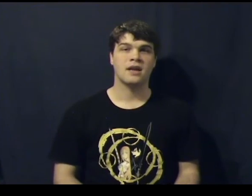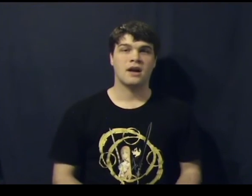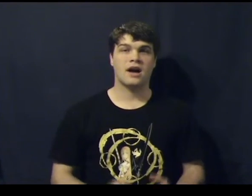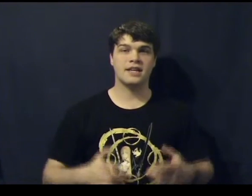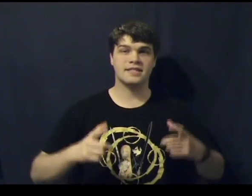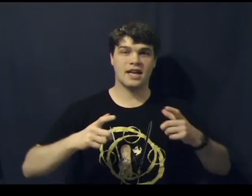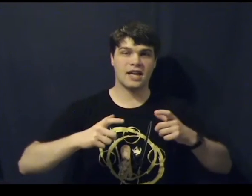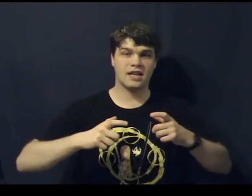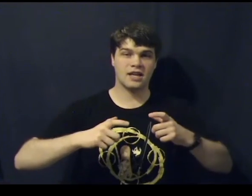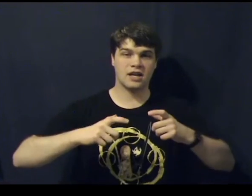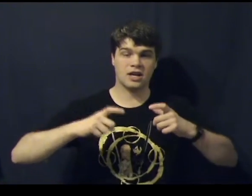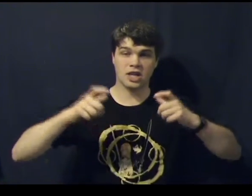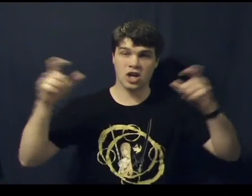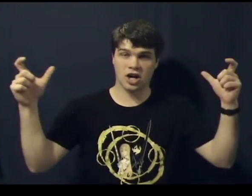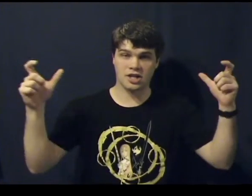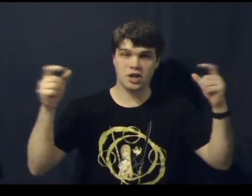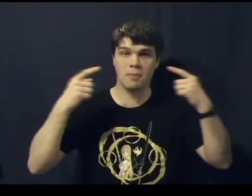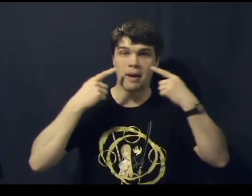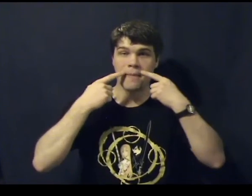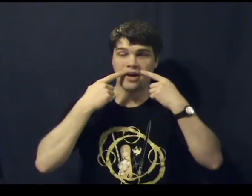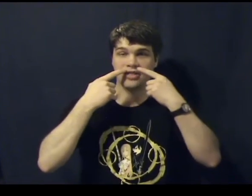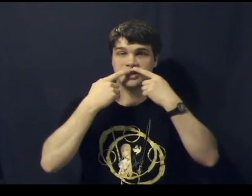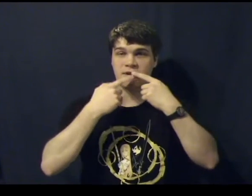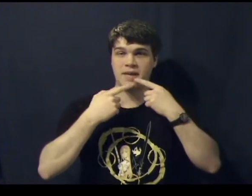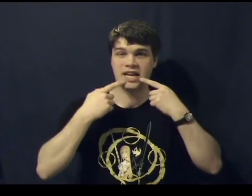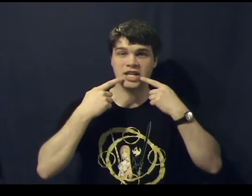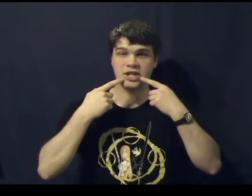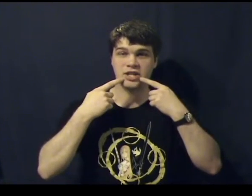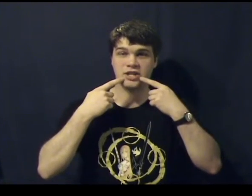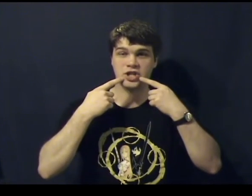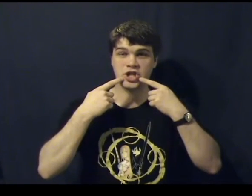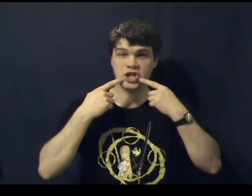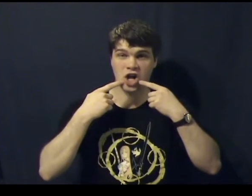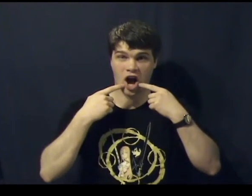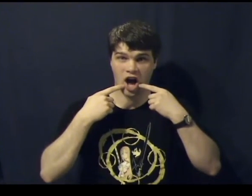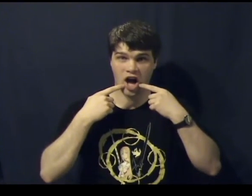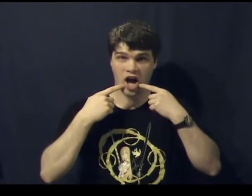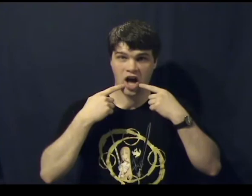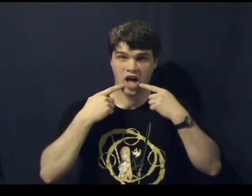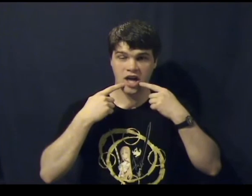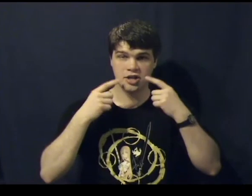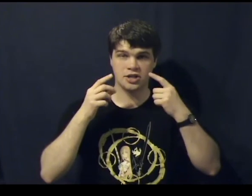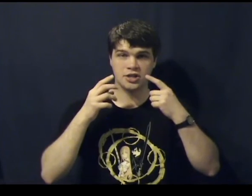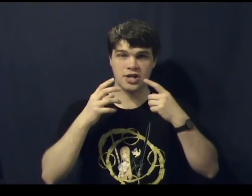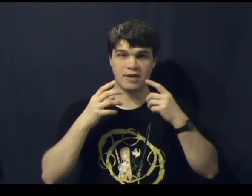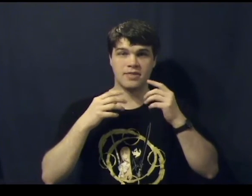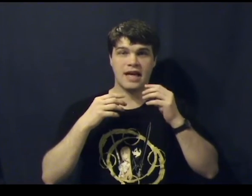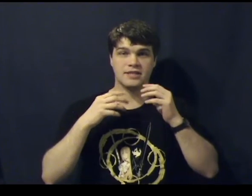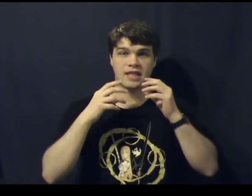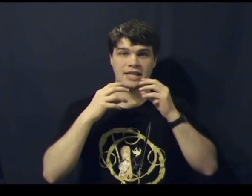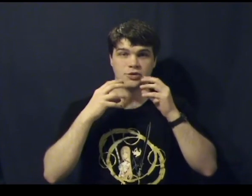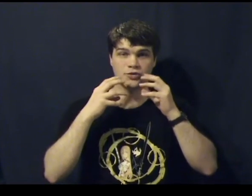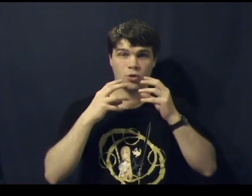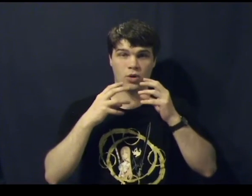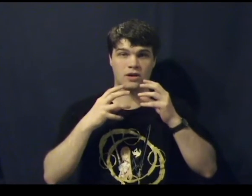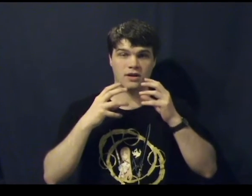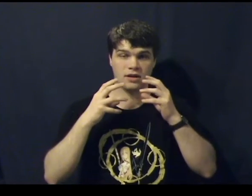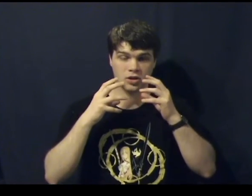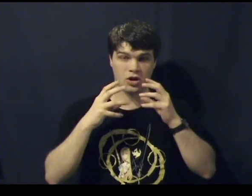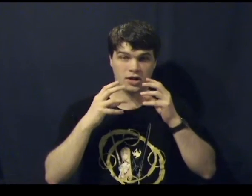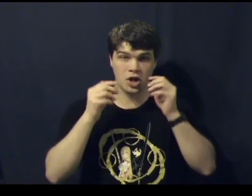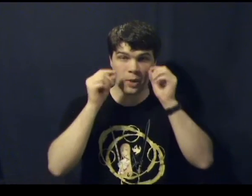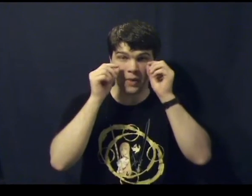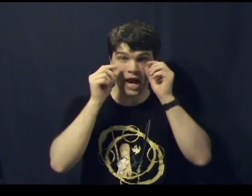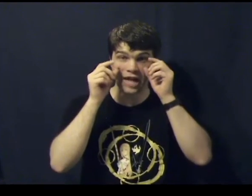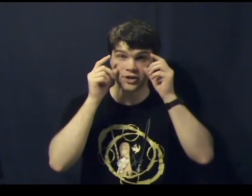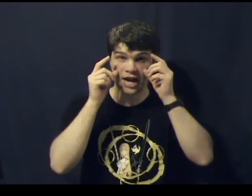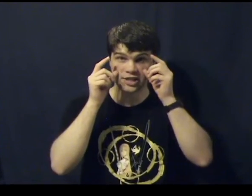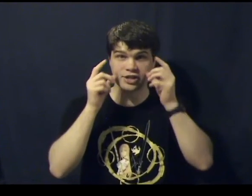I say, "A large.." my mouth is going to make a "sha" shape, that's for large. My eyes are actually going to get